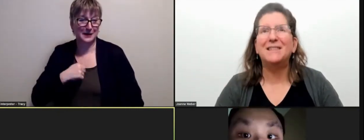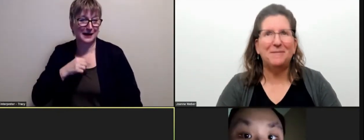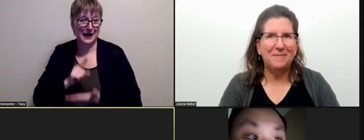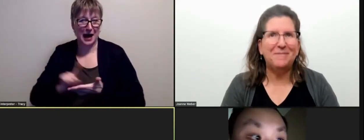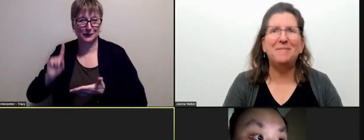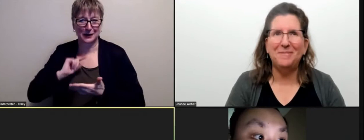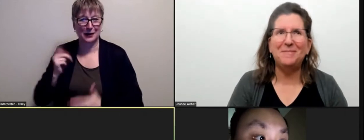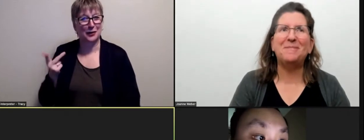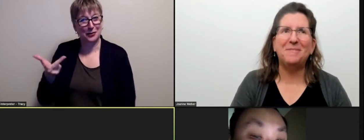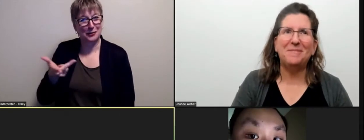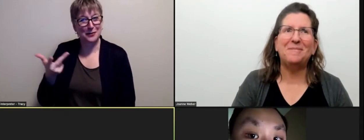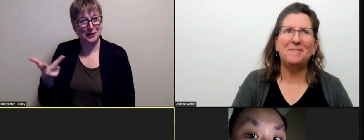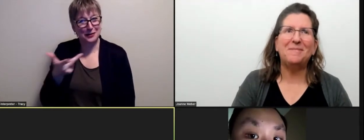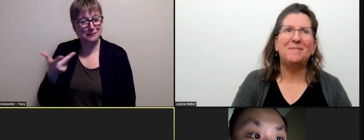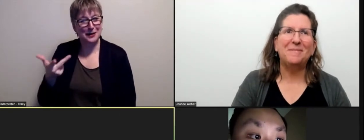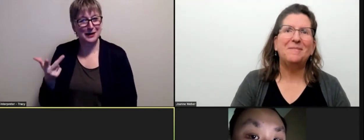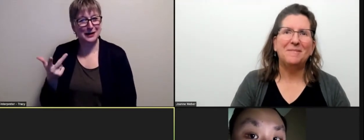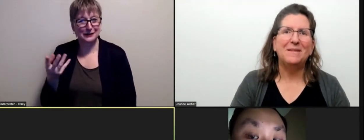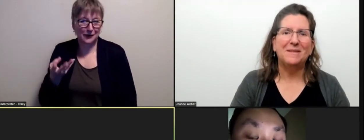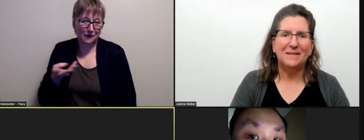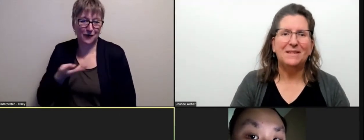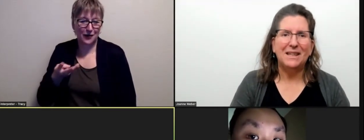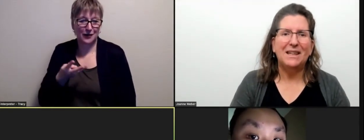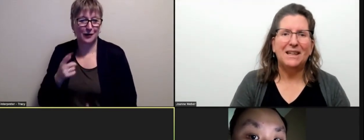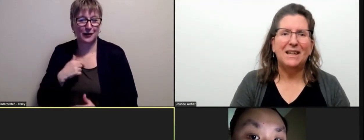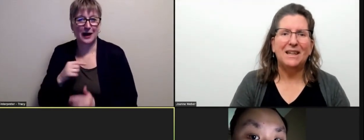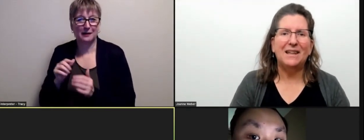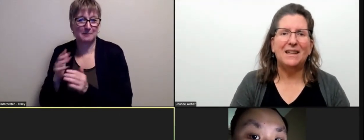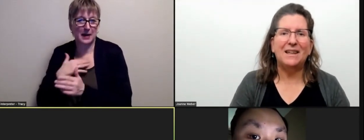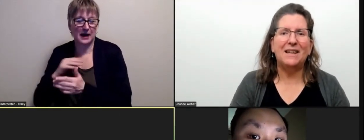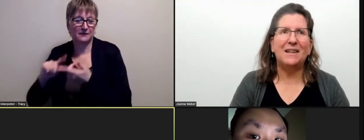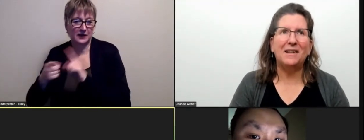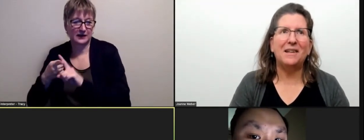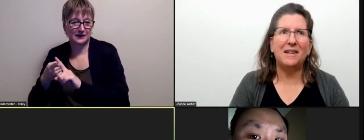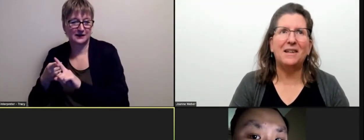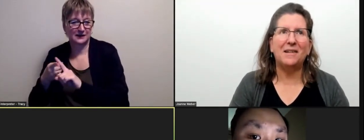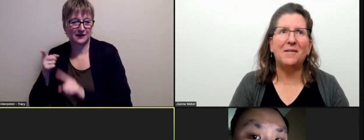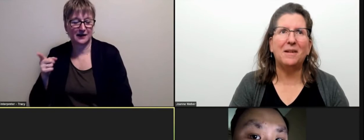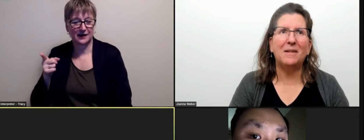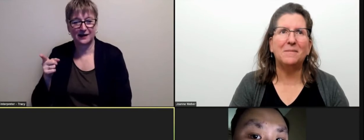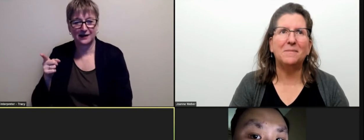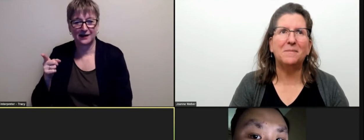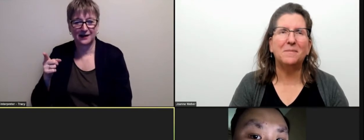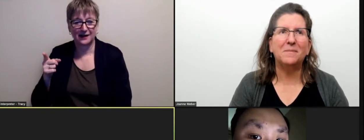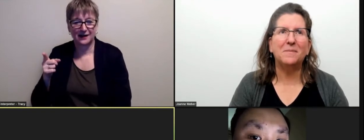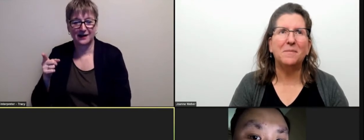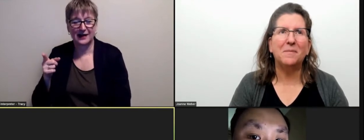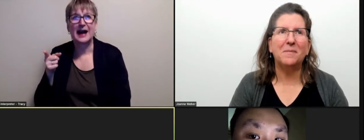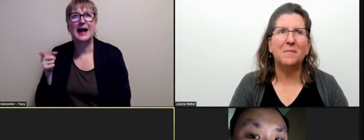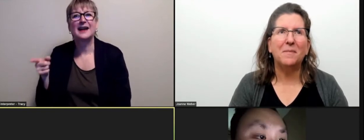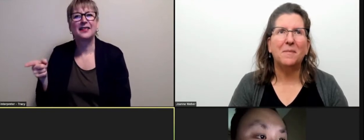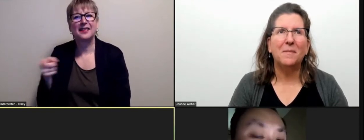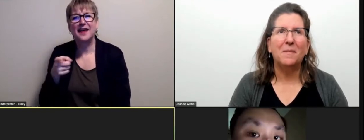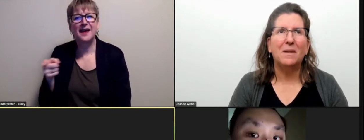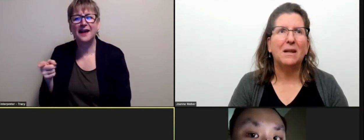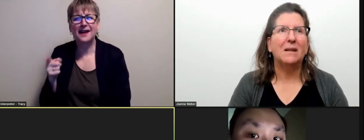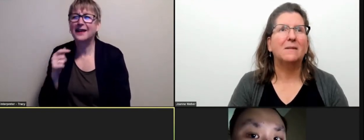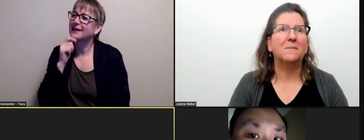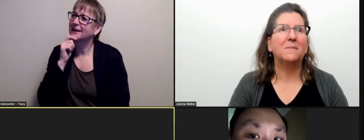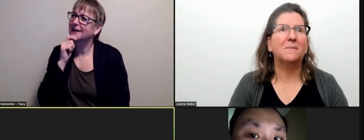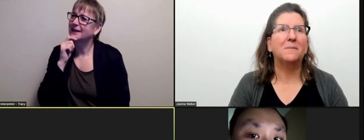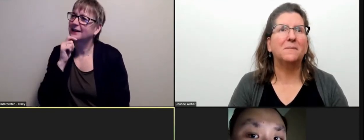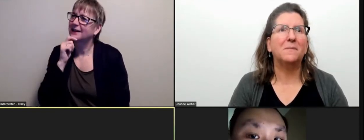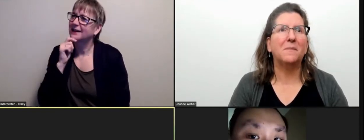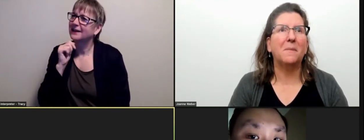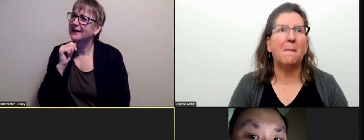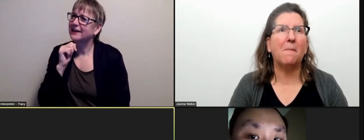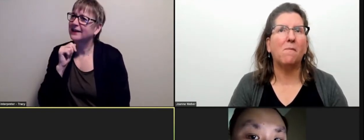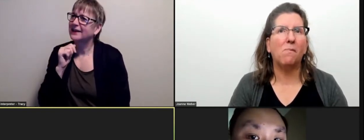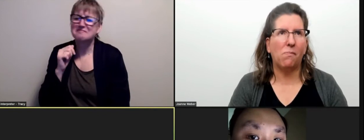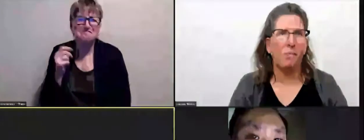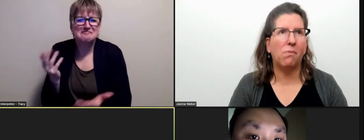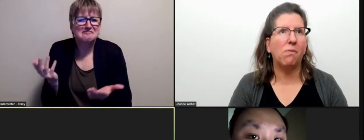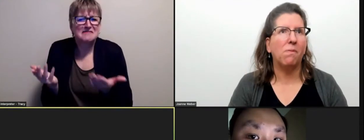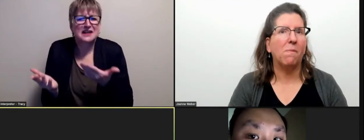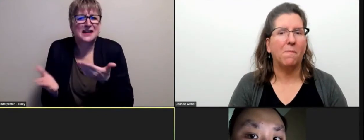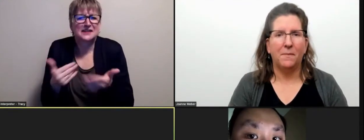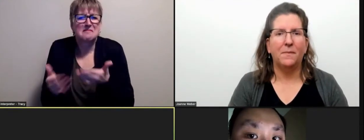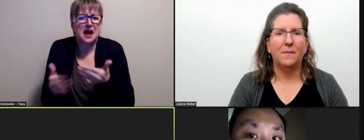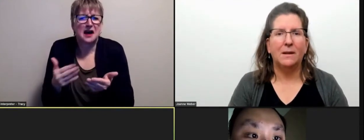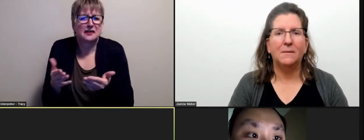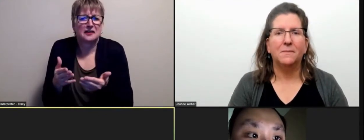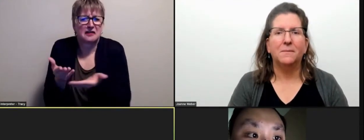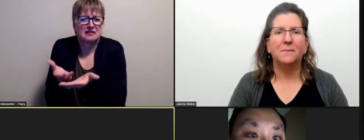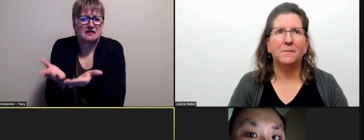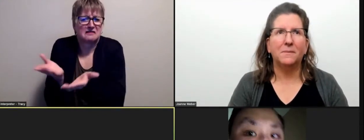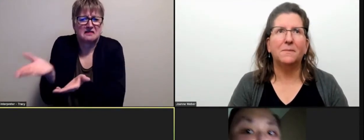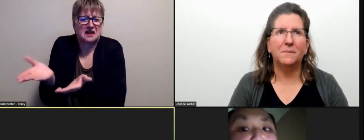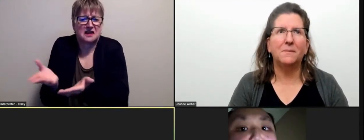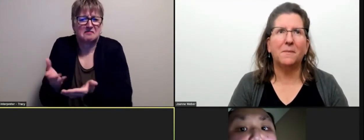Three who I went to Dover Bay with. And they did not really, it did not really matter to them that I had Asperger's because